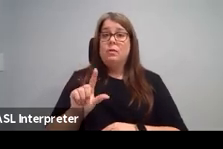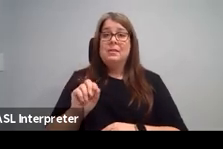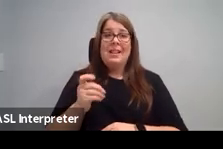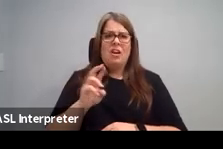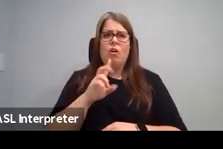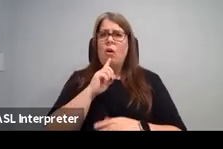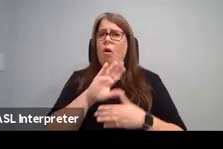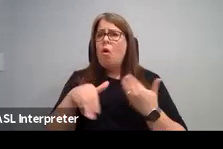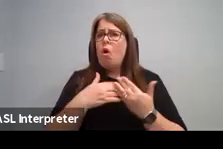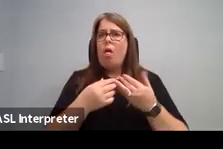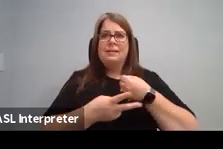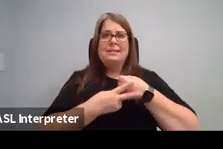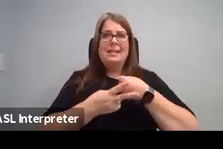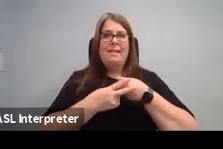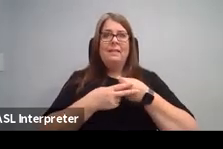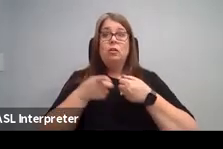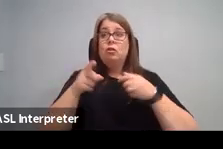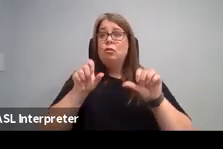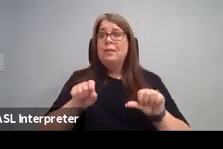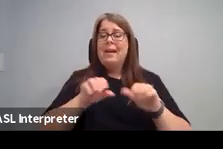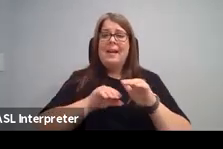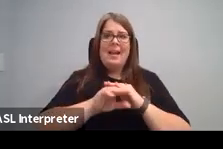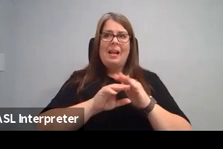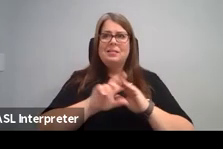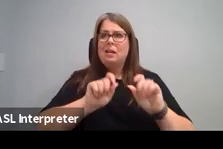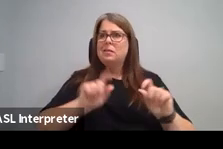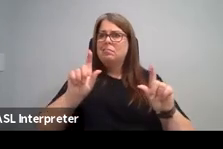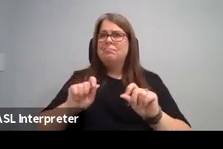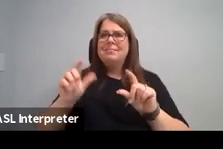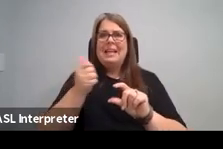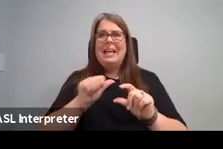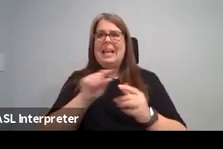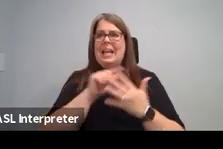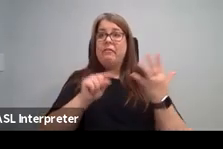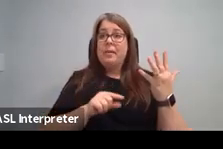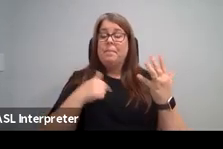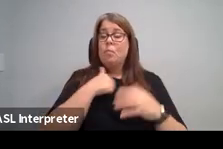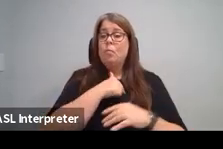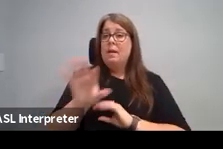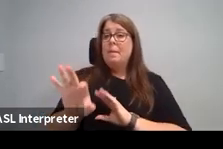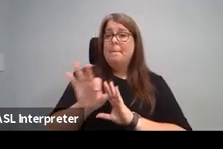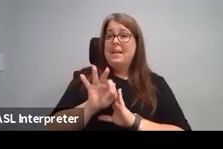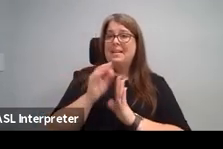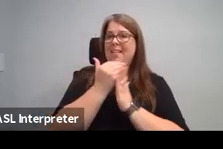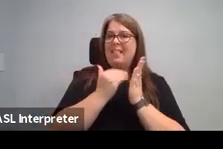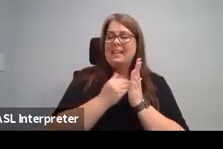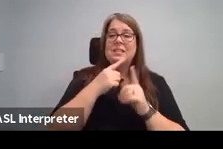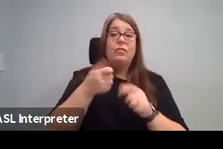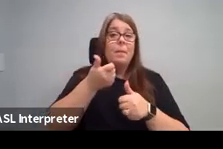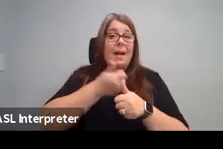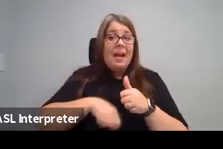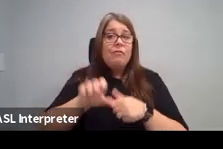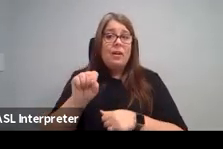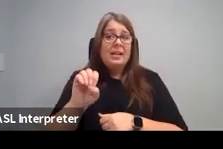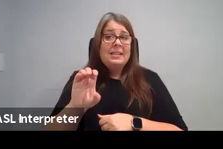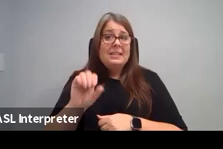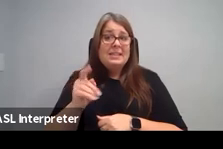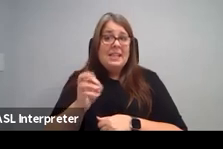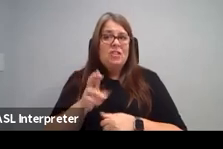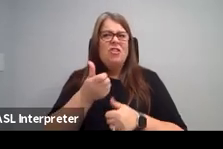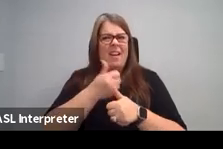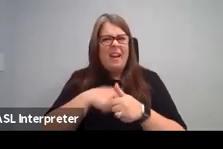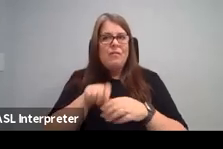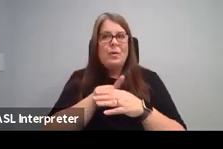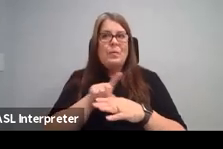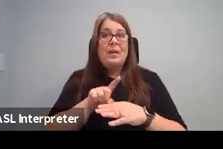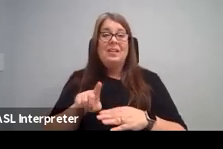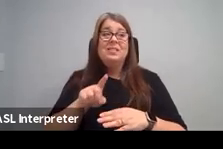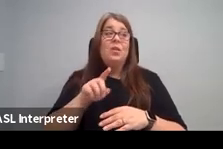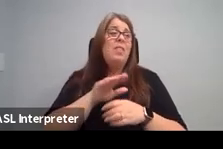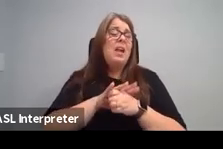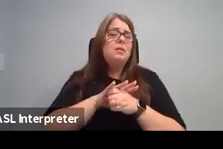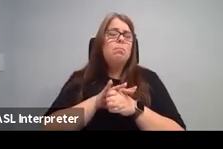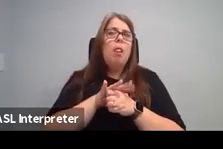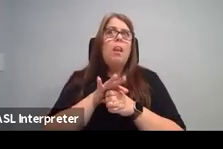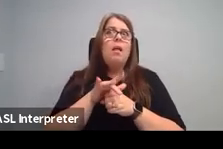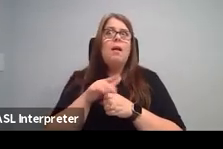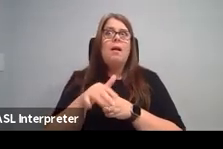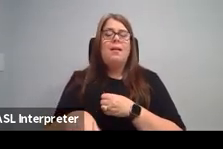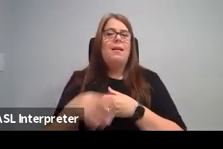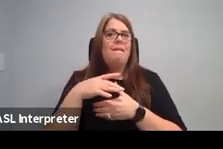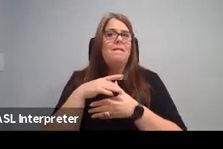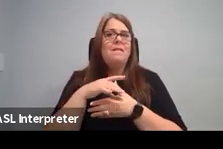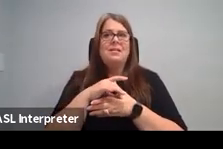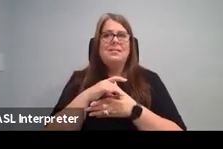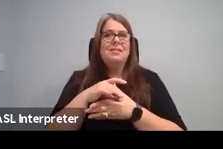Allison Frenzel : You can access all of them and we picked lessons for every sector every week. That sounds like theoretically there's enough content in this collection of newsletters to really get you